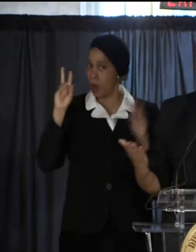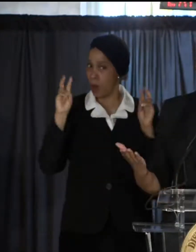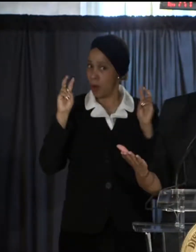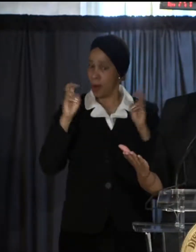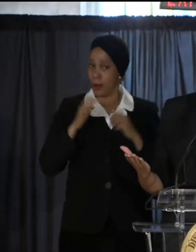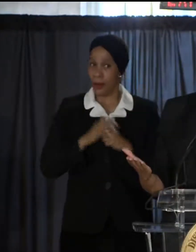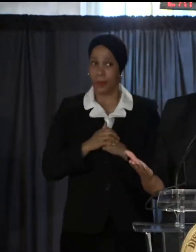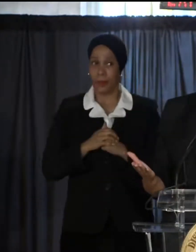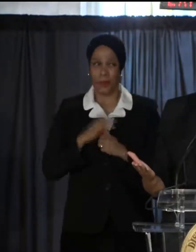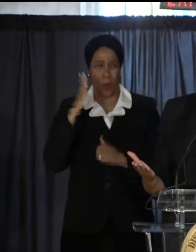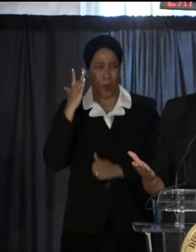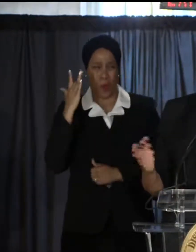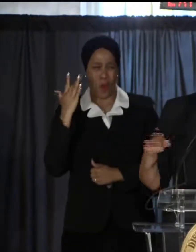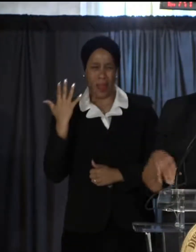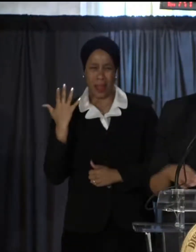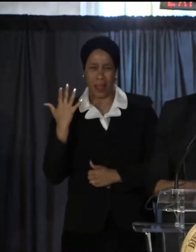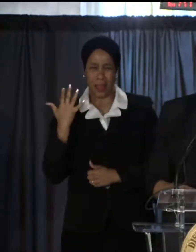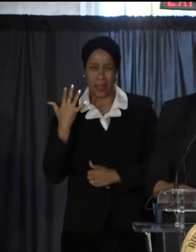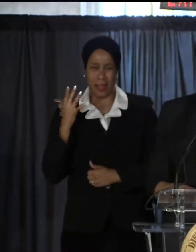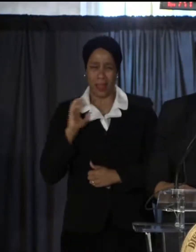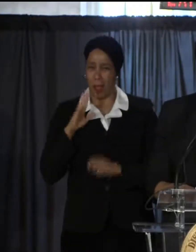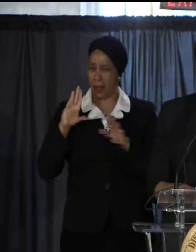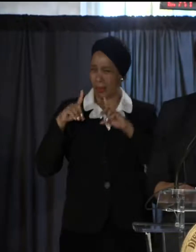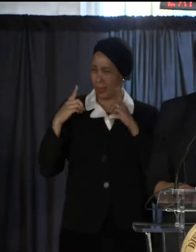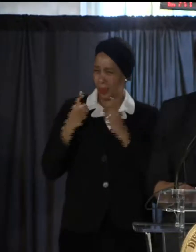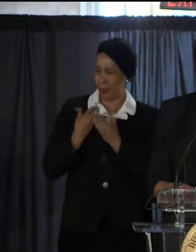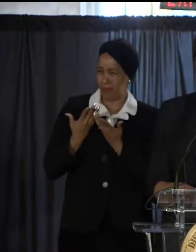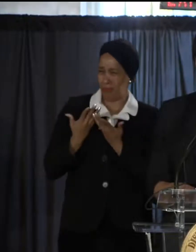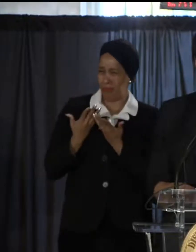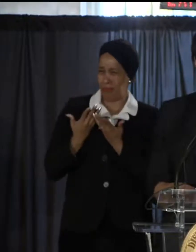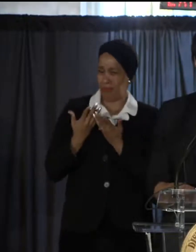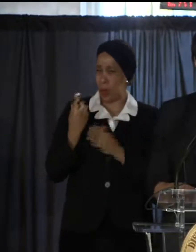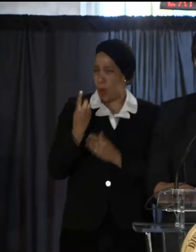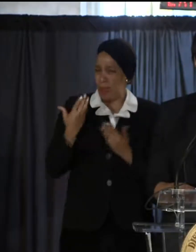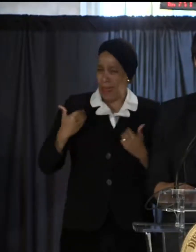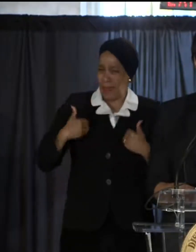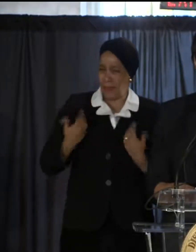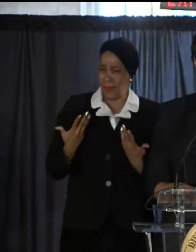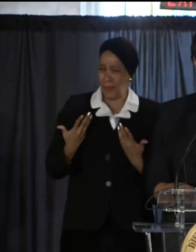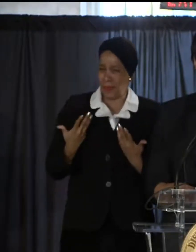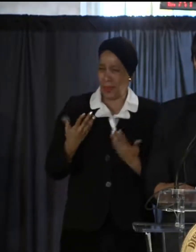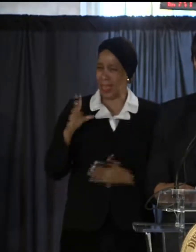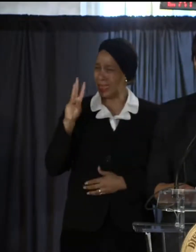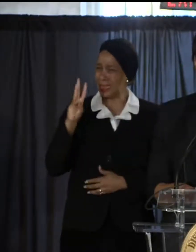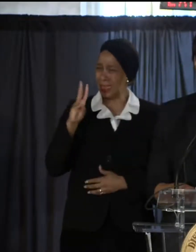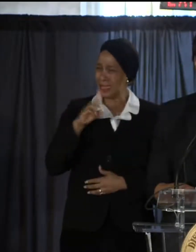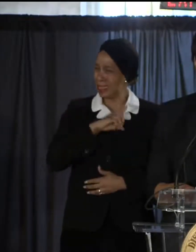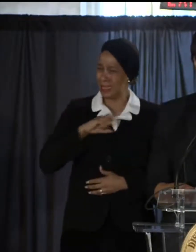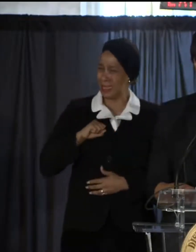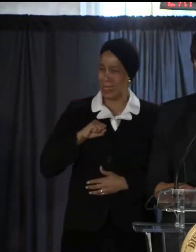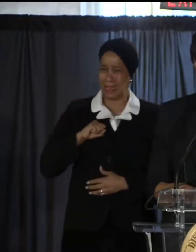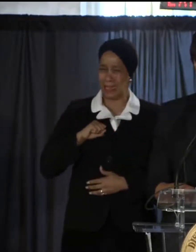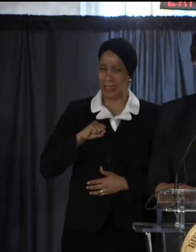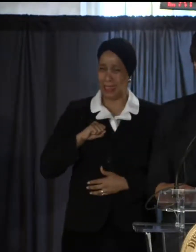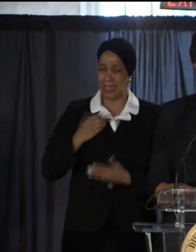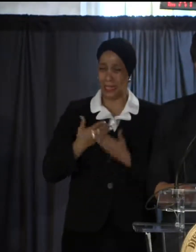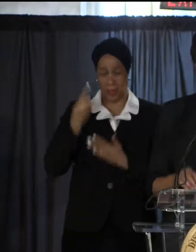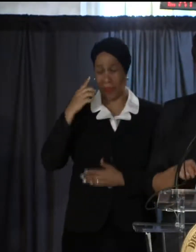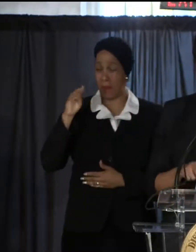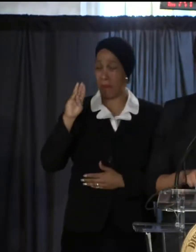BECAUSE WHY SHOULD OUR DELEGATION ONLY HAVE SIX SENATORS? IT IS GOOD FOR MARYLAND IF THE